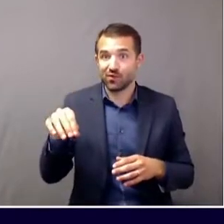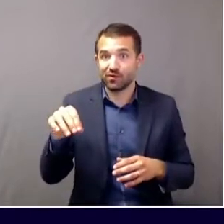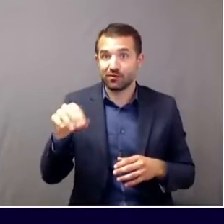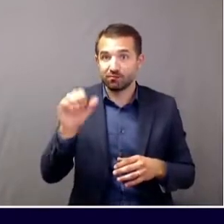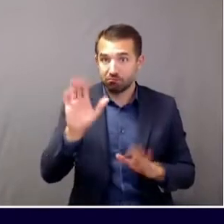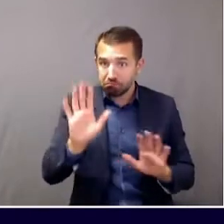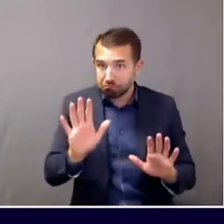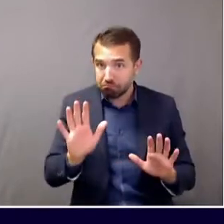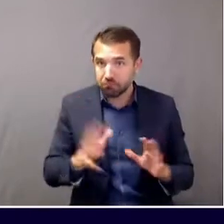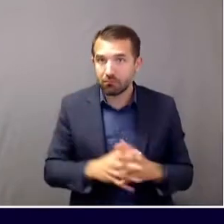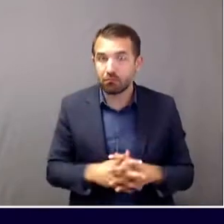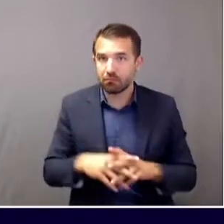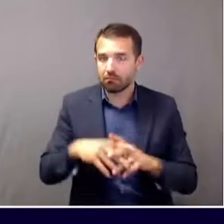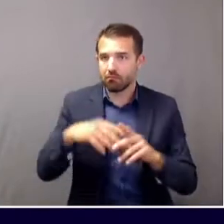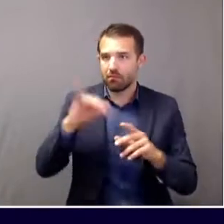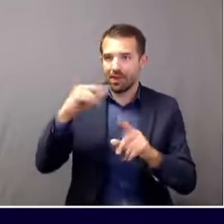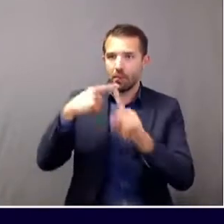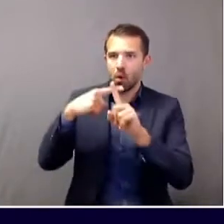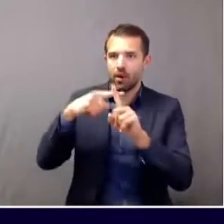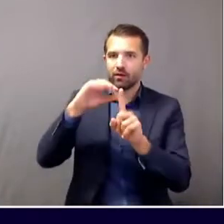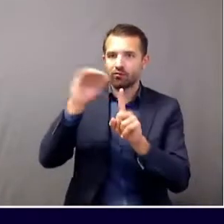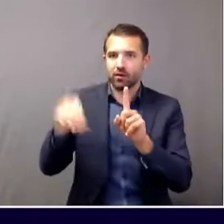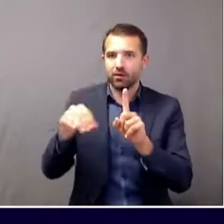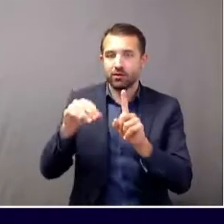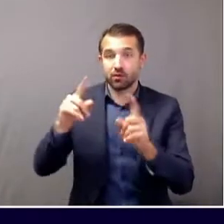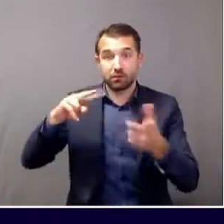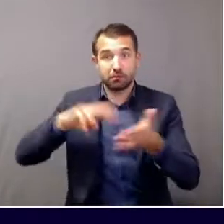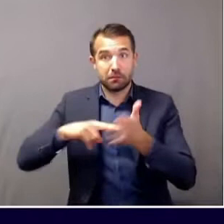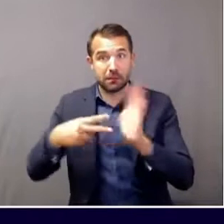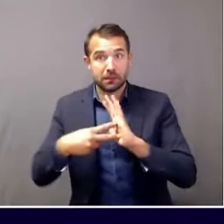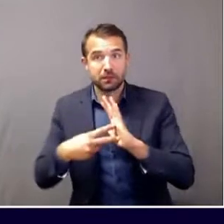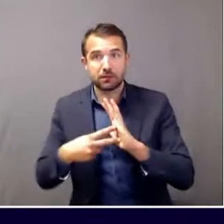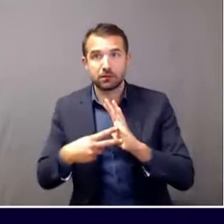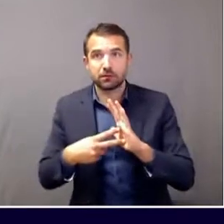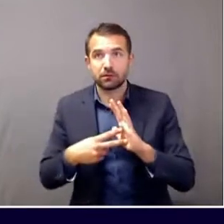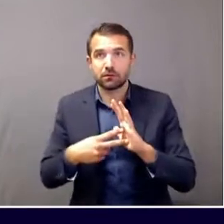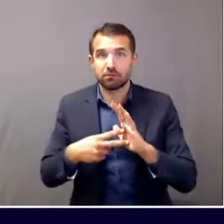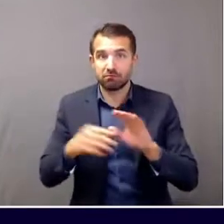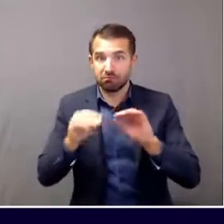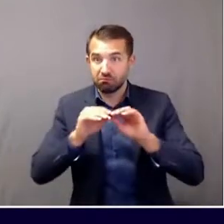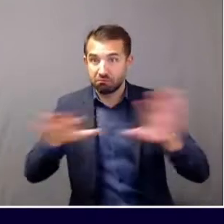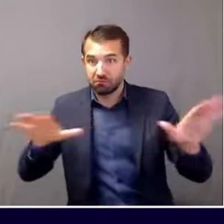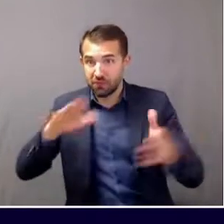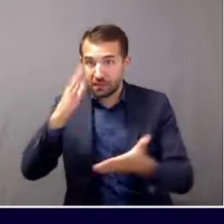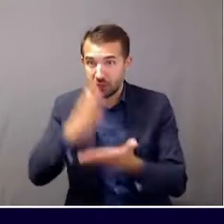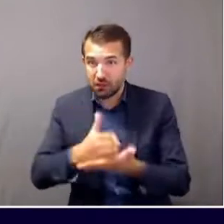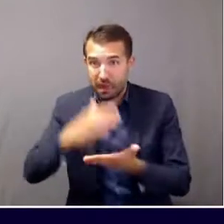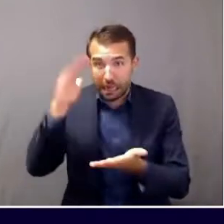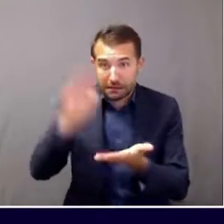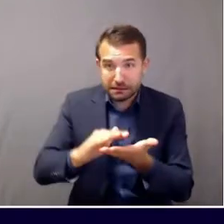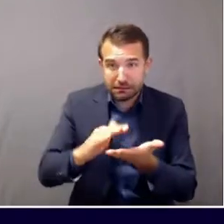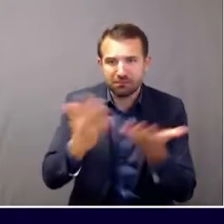suppressing the virus to some extent in K. if so can you